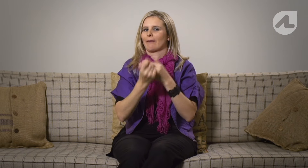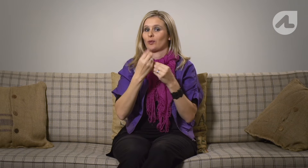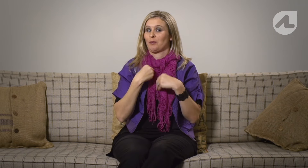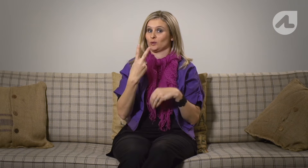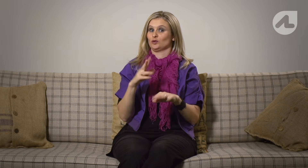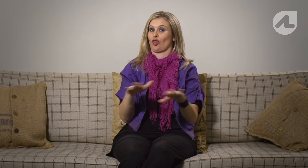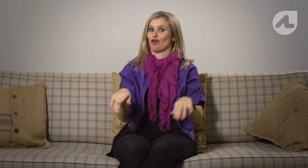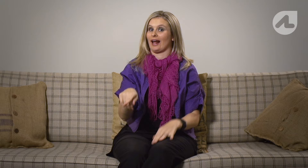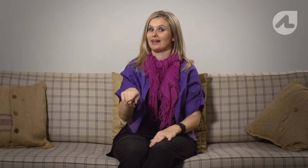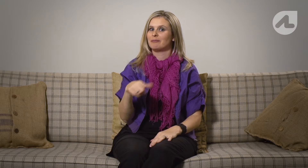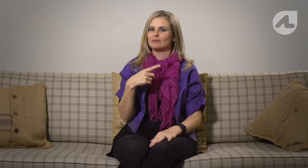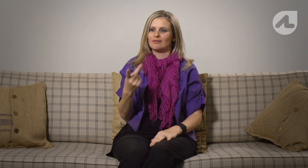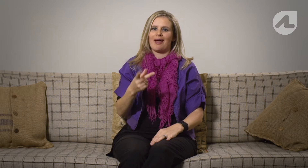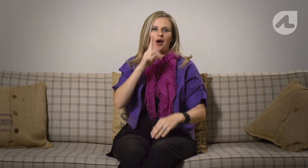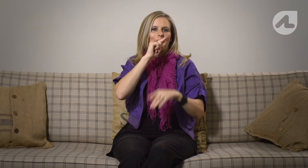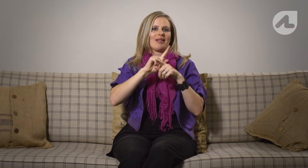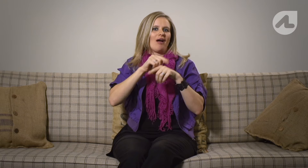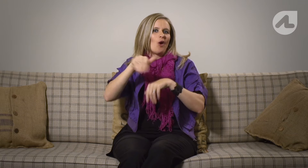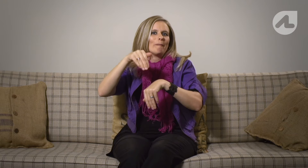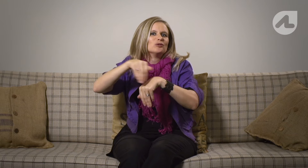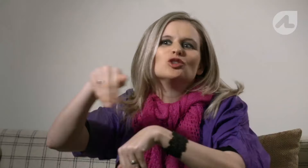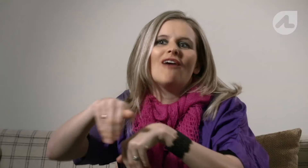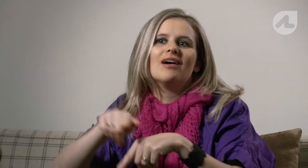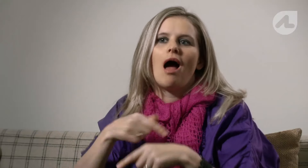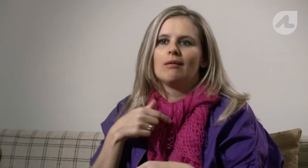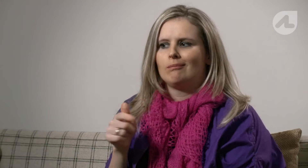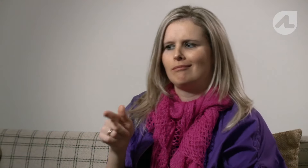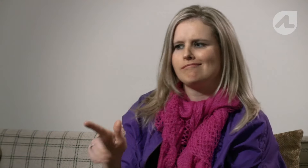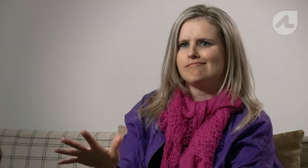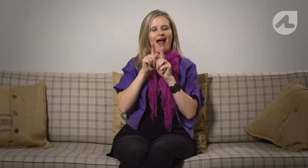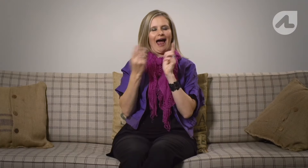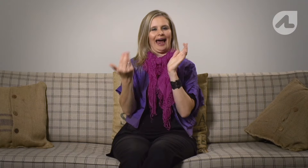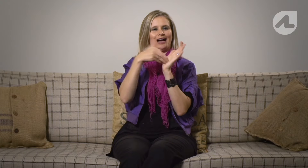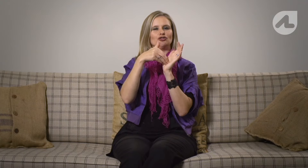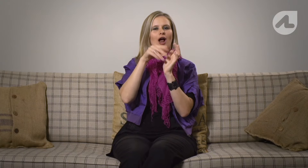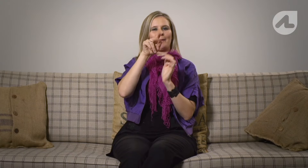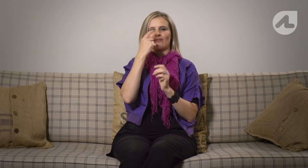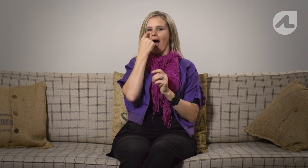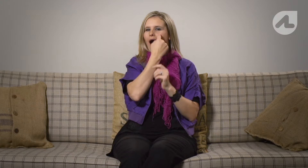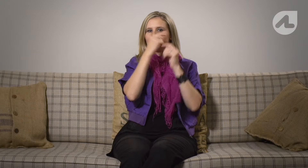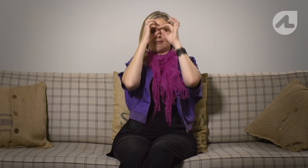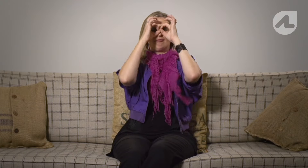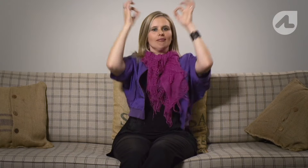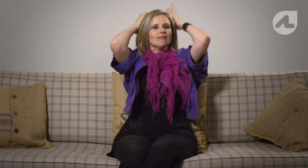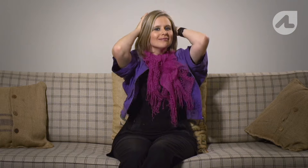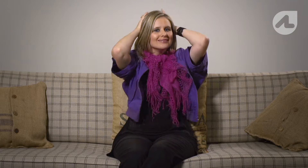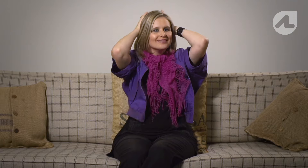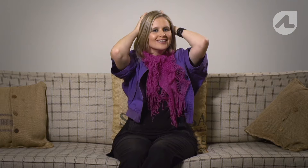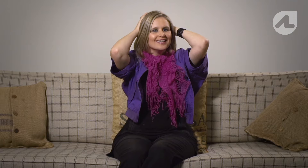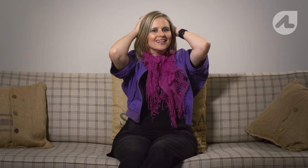especially of my two children. I don't want them getting up to any mischief... so it's like having an extra set of eyes in the back of my head.